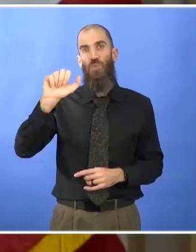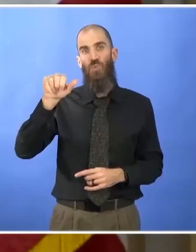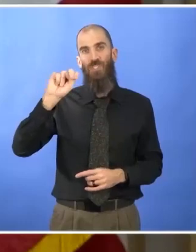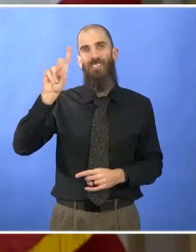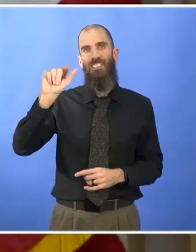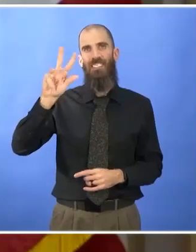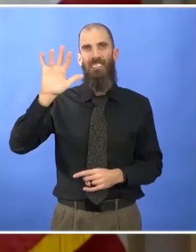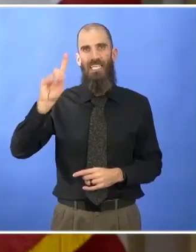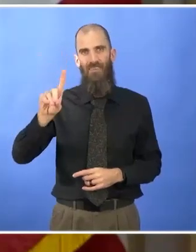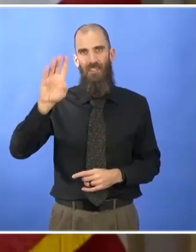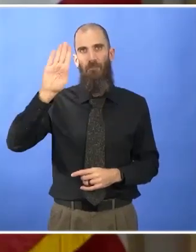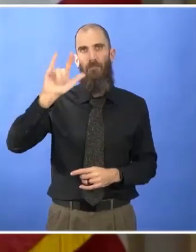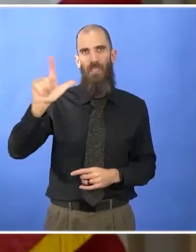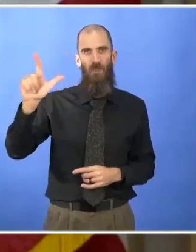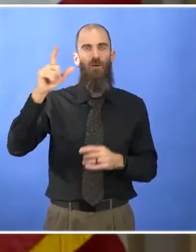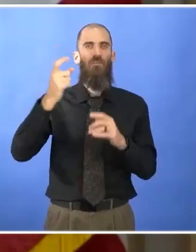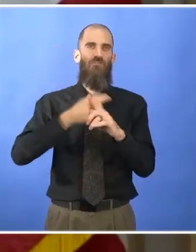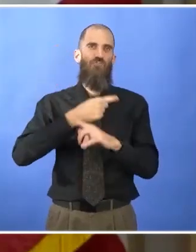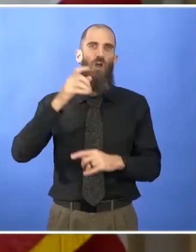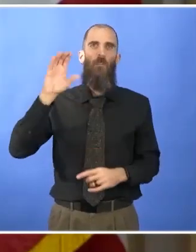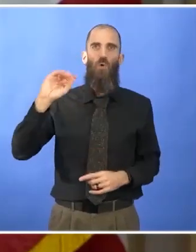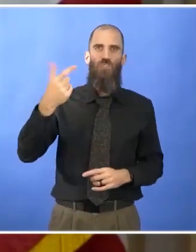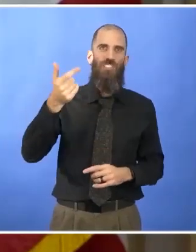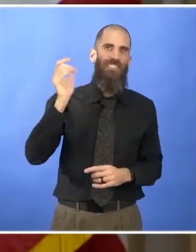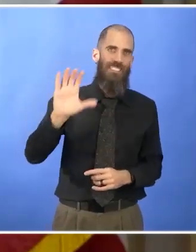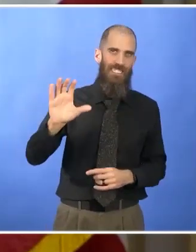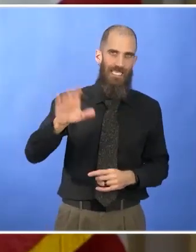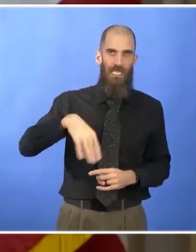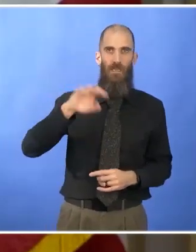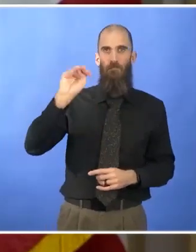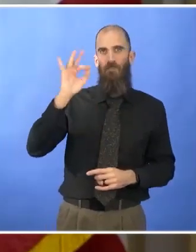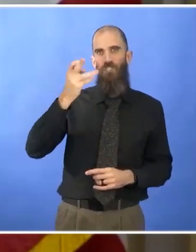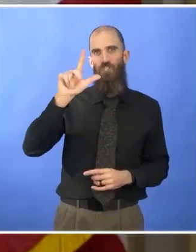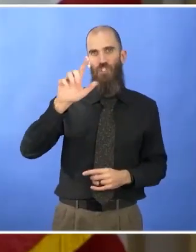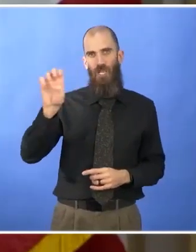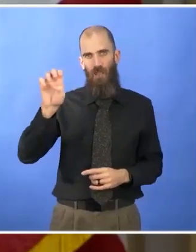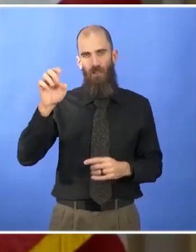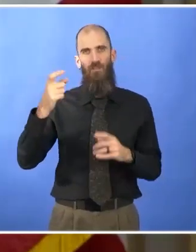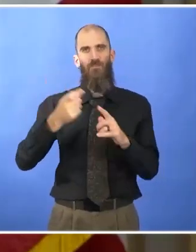GENERAL COUNSEL. JOY FROM THE OFFICE OF BUSINESS